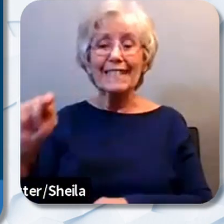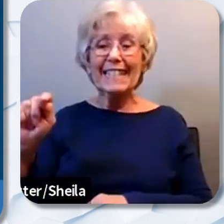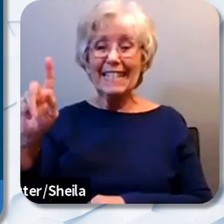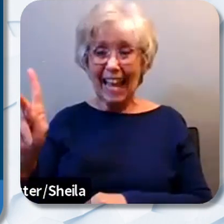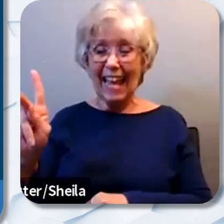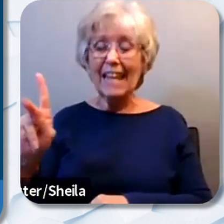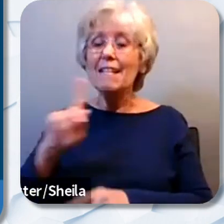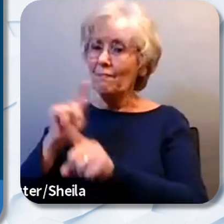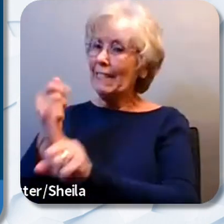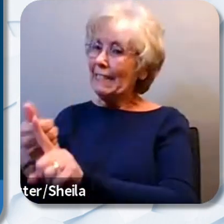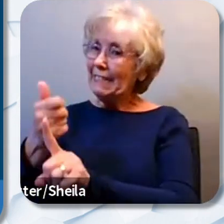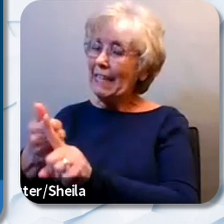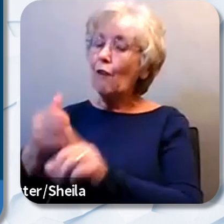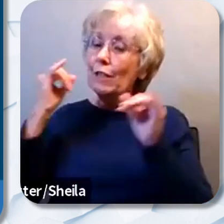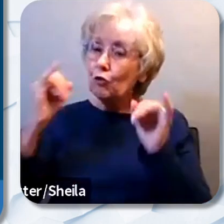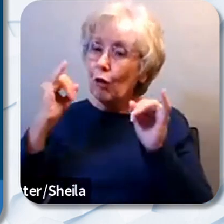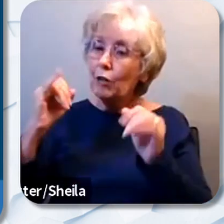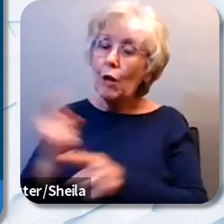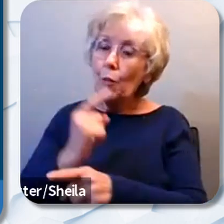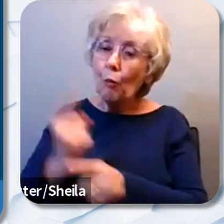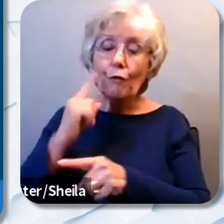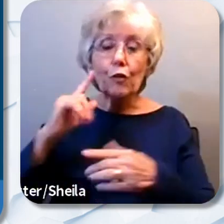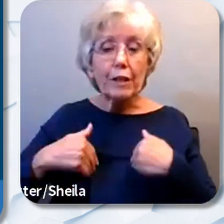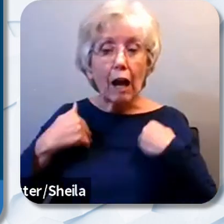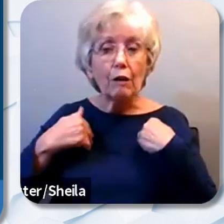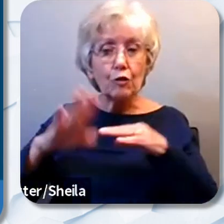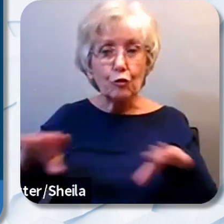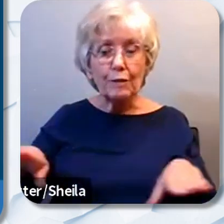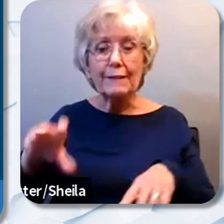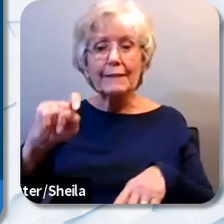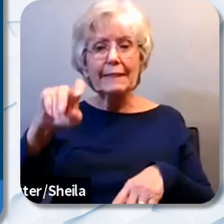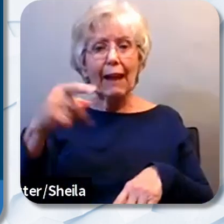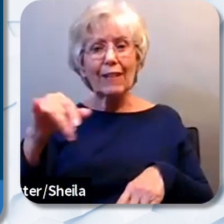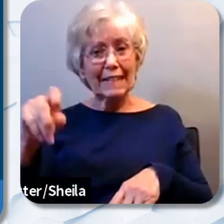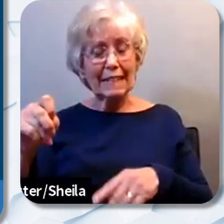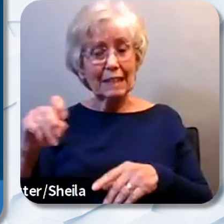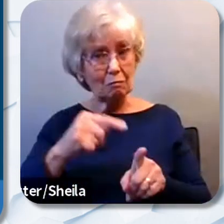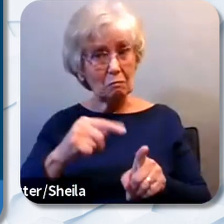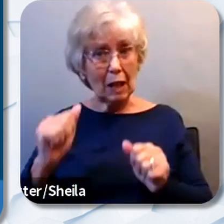instruction only appropriate for young children stephanie can I come back to you and and have